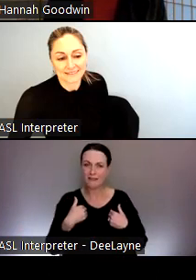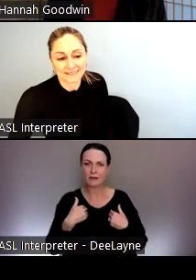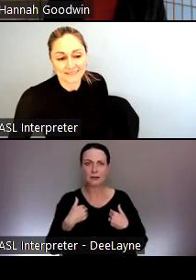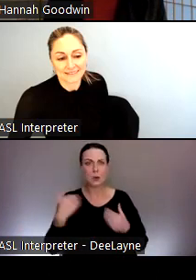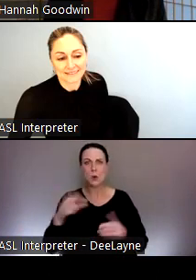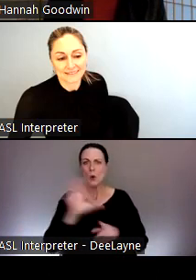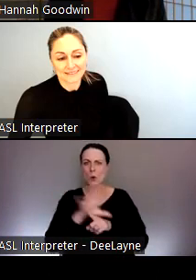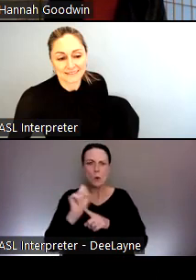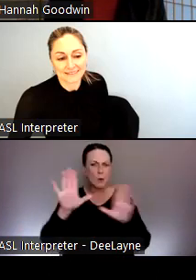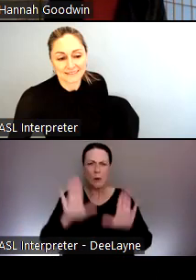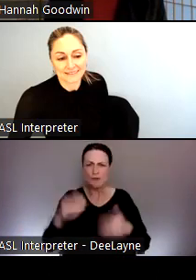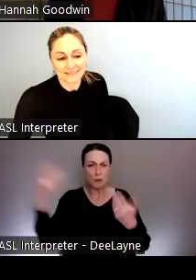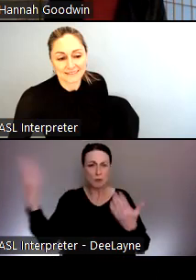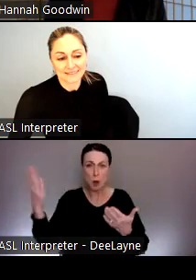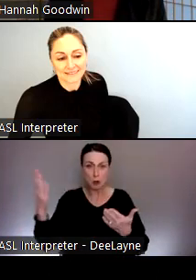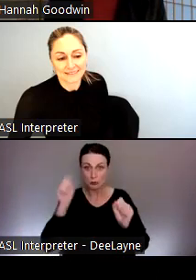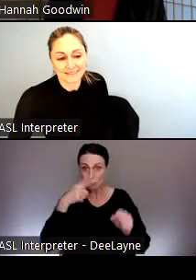that you could share with us from previous conferences?